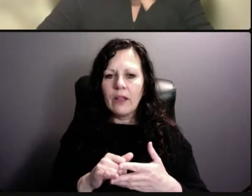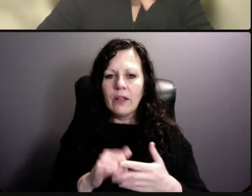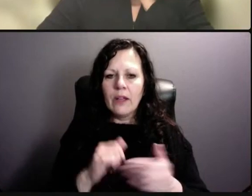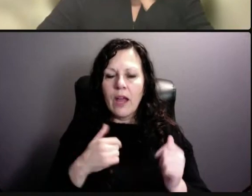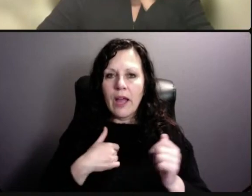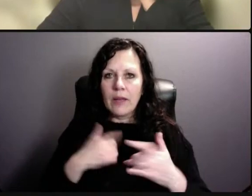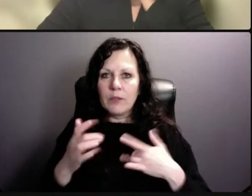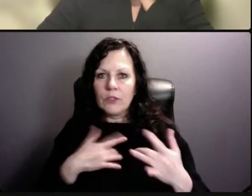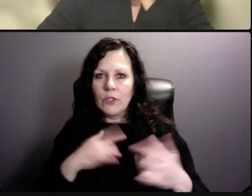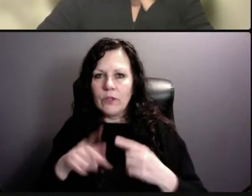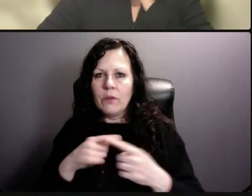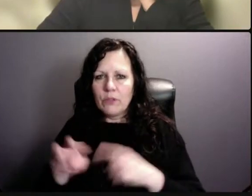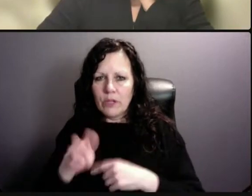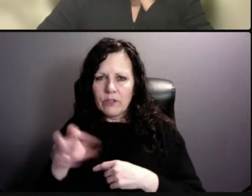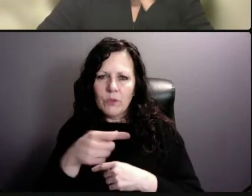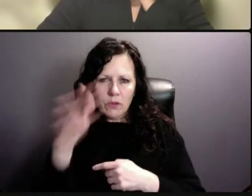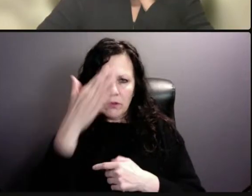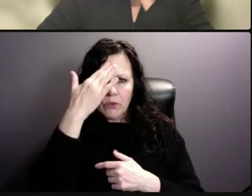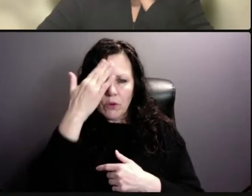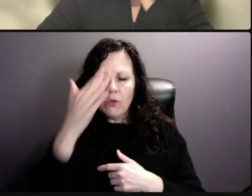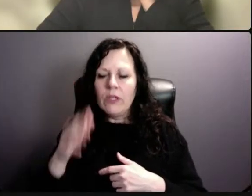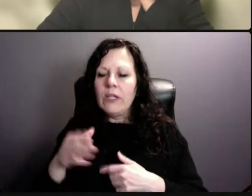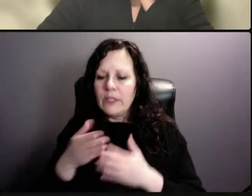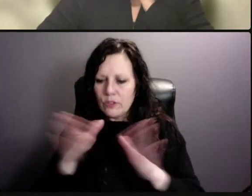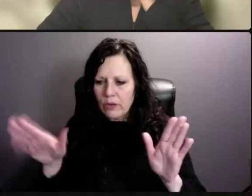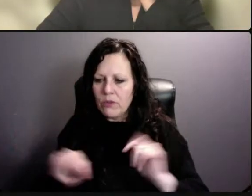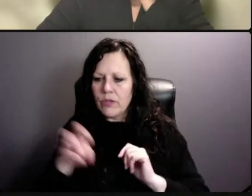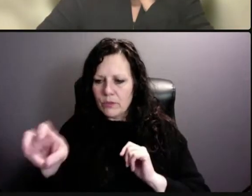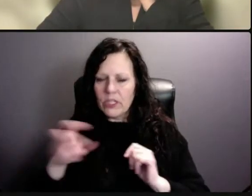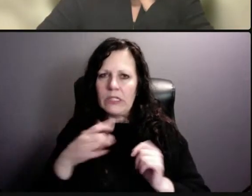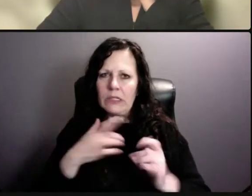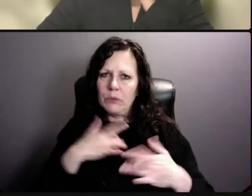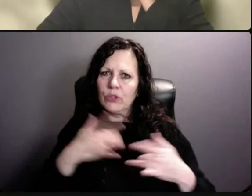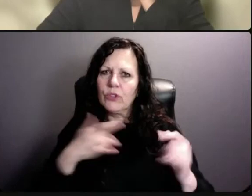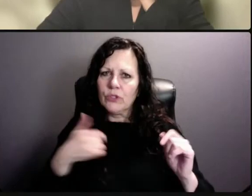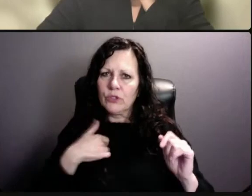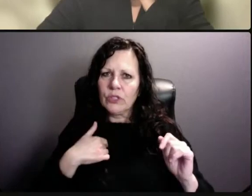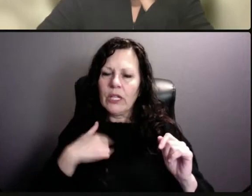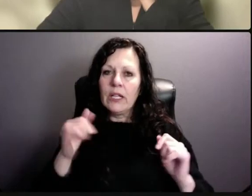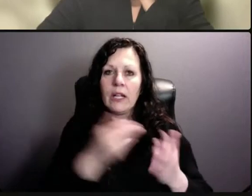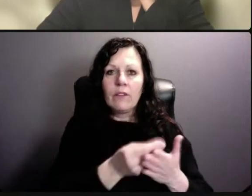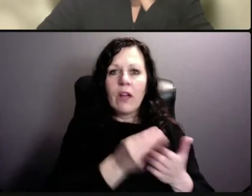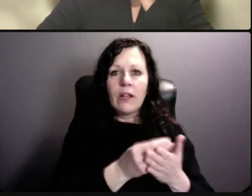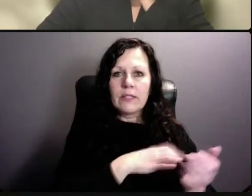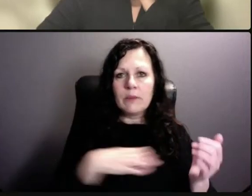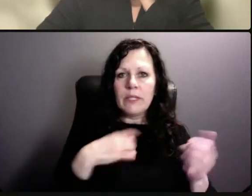PUBLISHES OPERATION THING AND I AM REALLY CONCERNED YOU ALL KNOW THAT I'M I'M REALLY